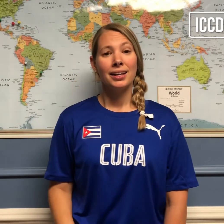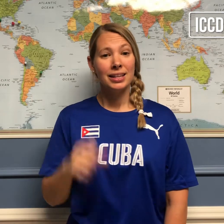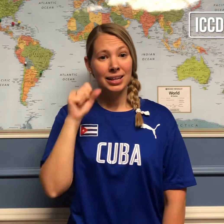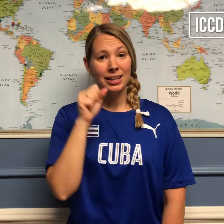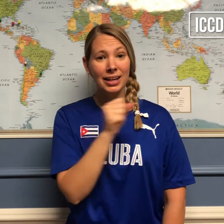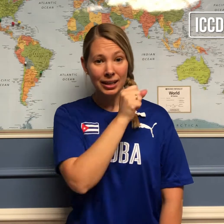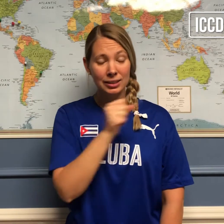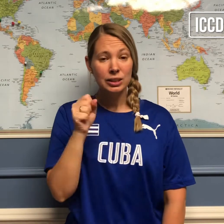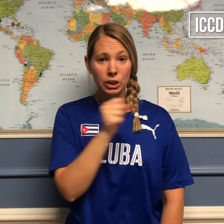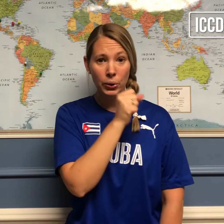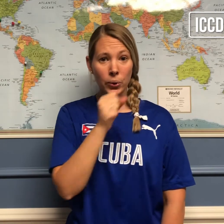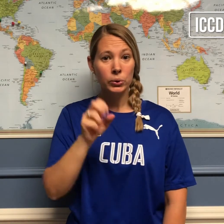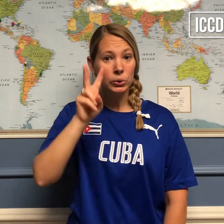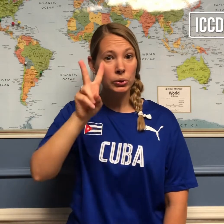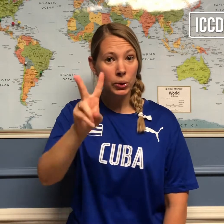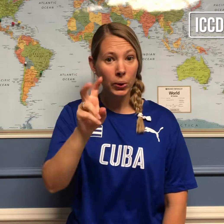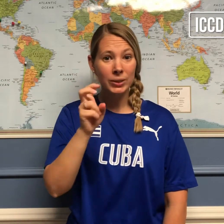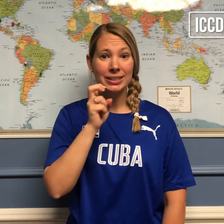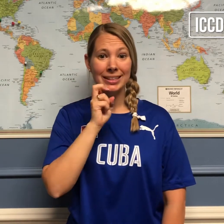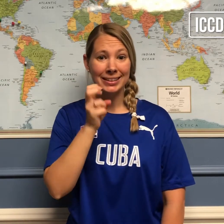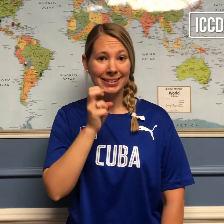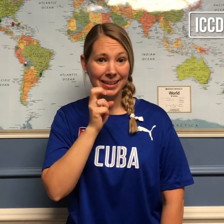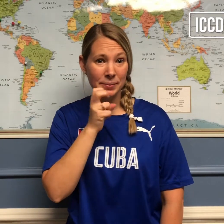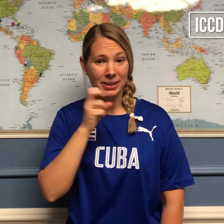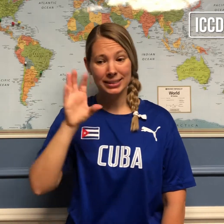This song is sung in 2 languages,